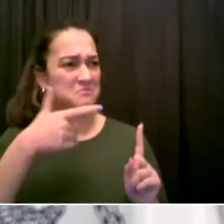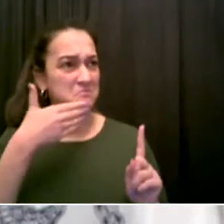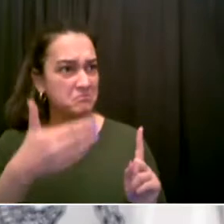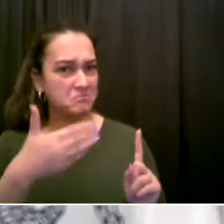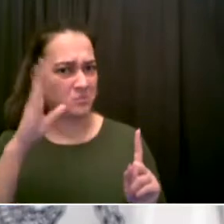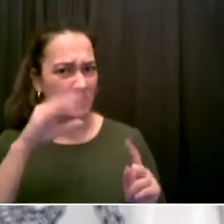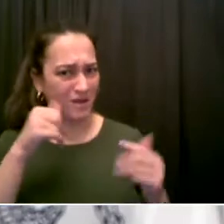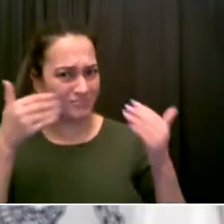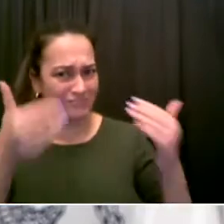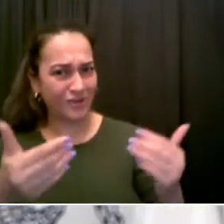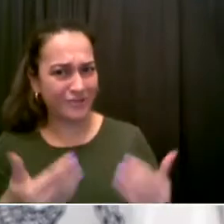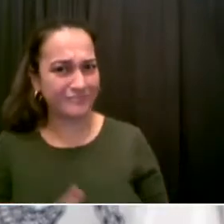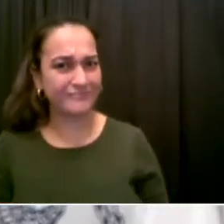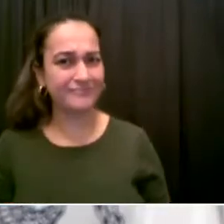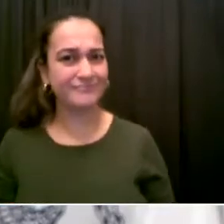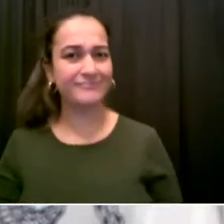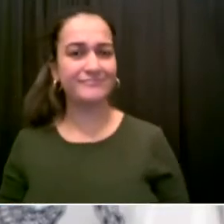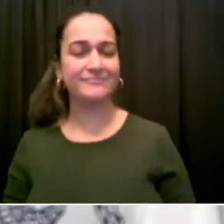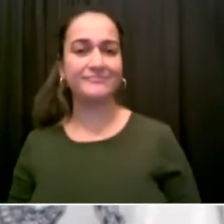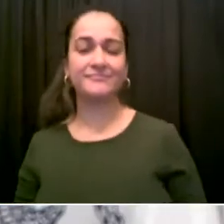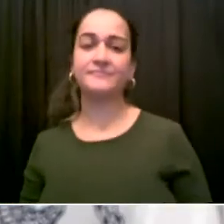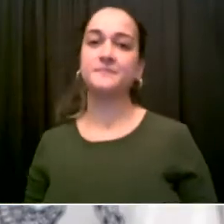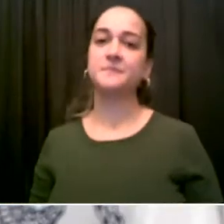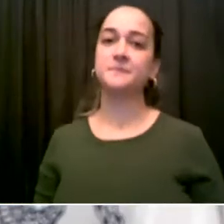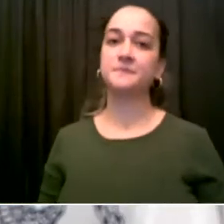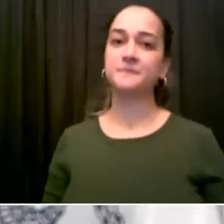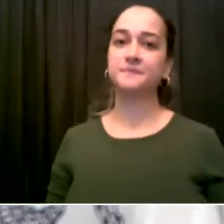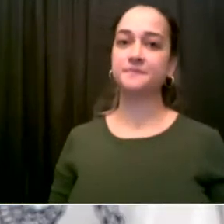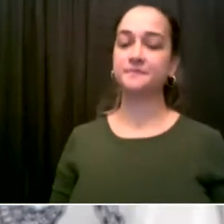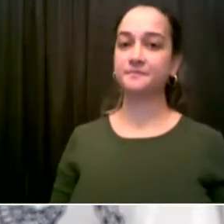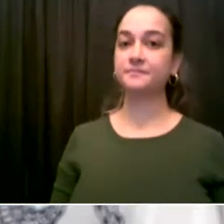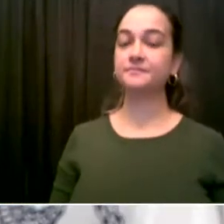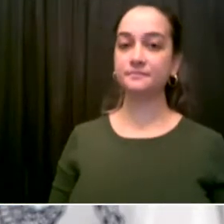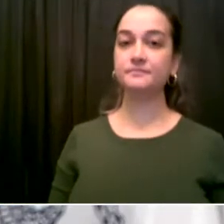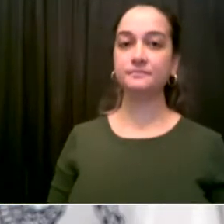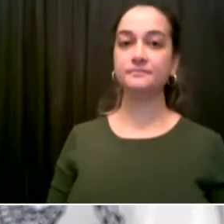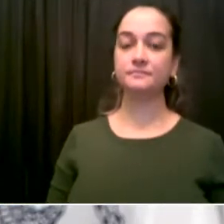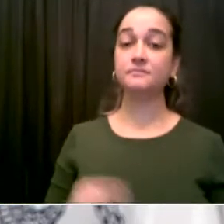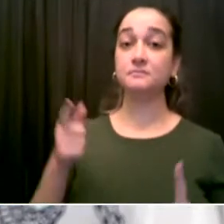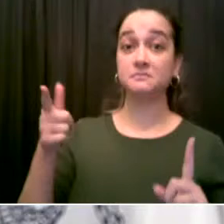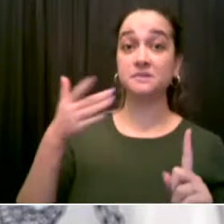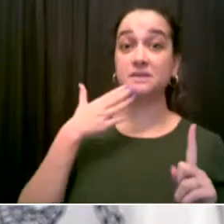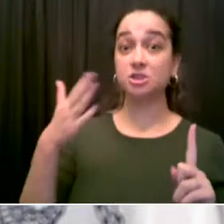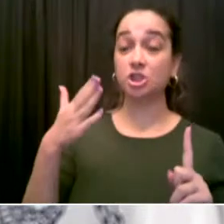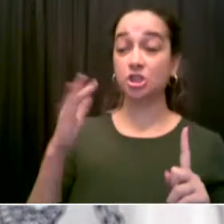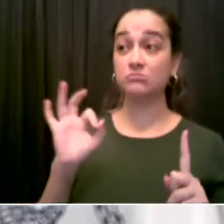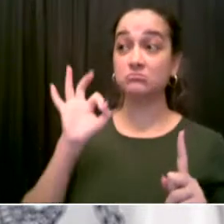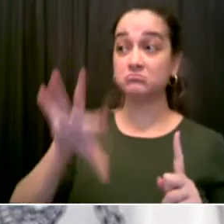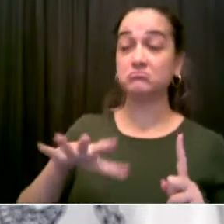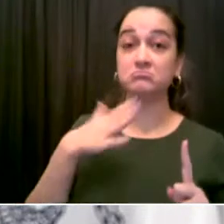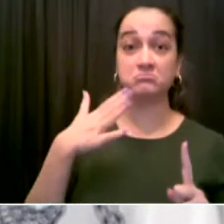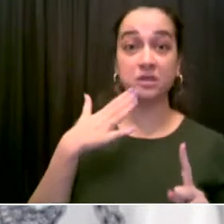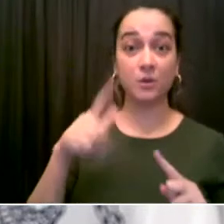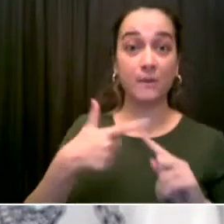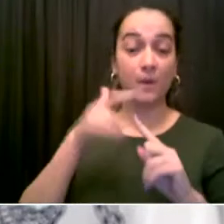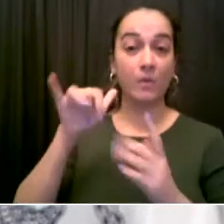. IF THERE ARE NOT, WHY HASN'T THE CITY GONE THIS ROUTE OVER THE PAST 7